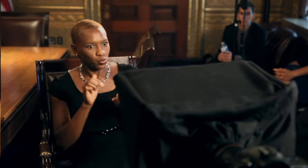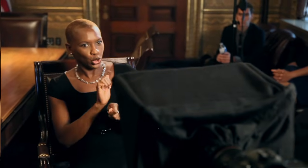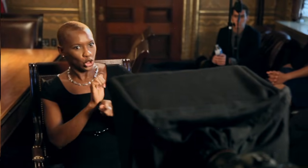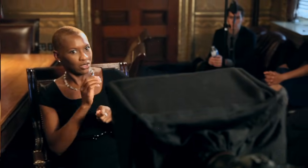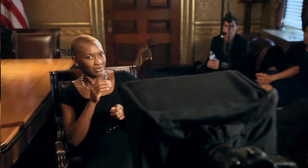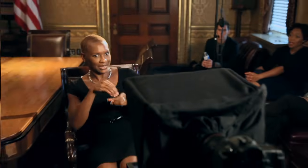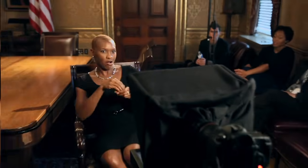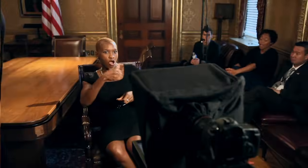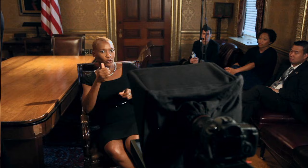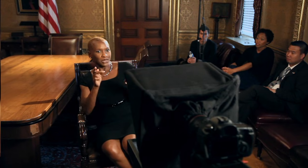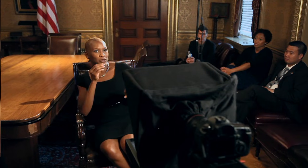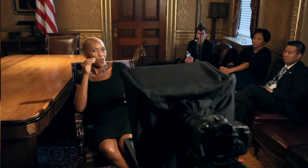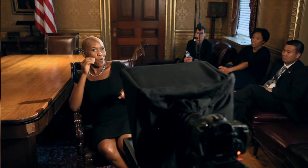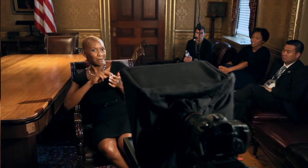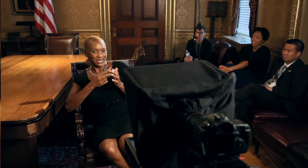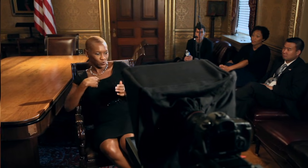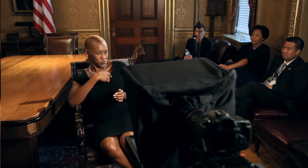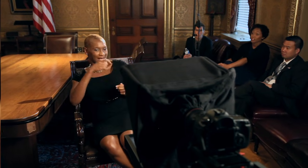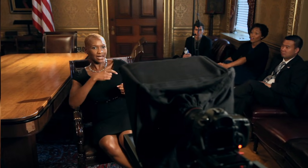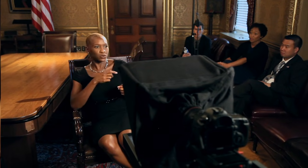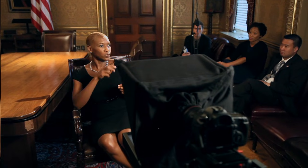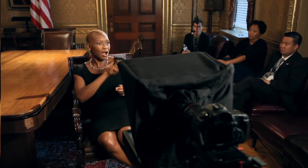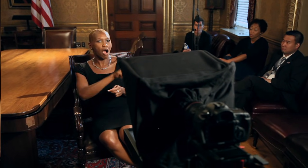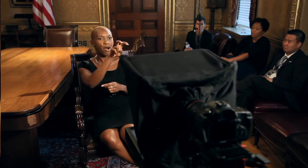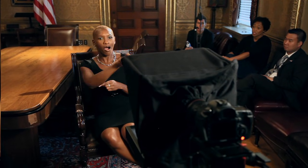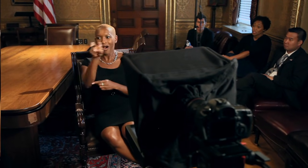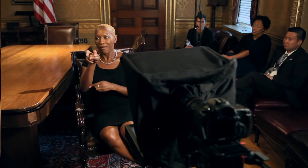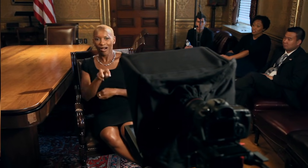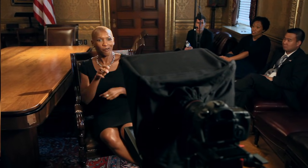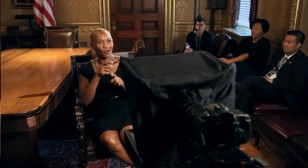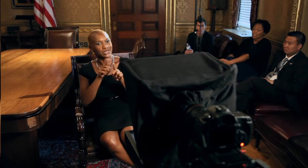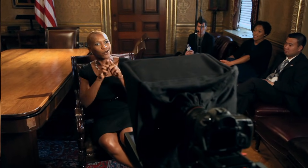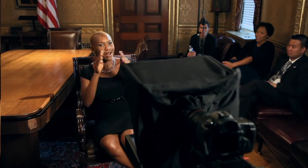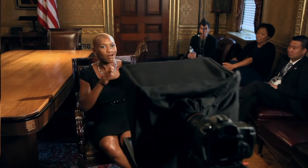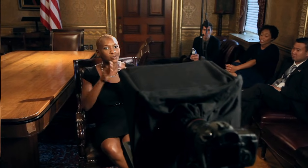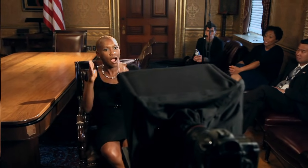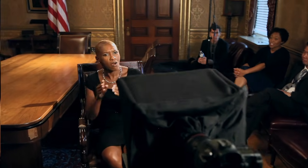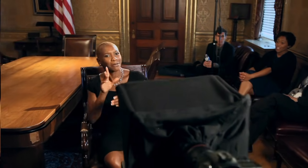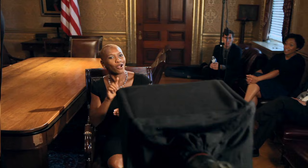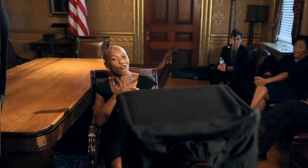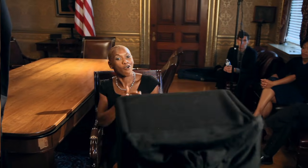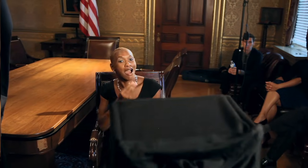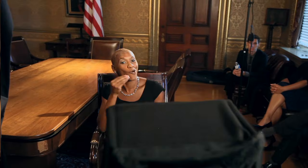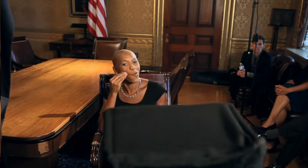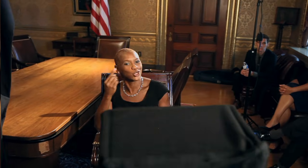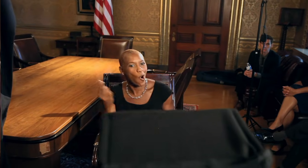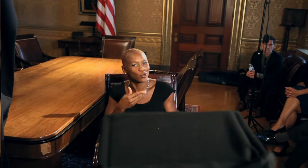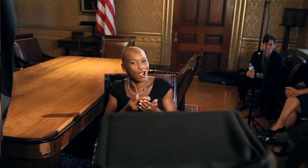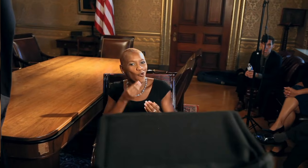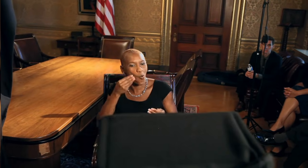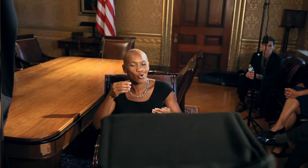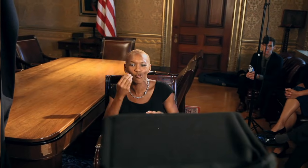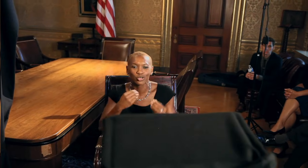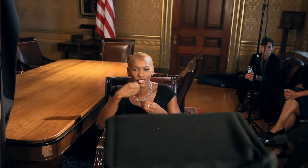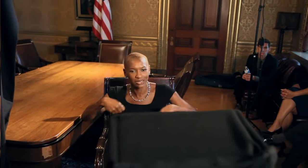to other houses. And that meant we had to hop from house to house. But she always came home with